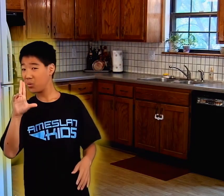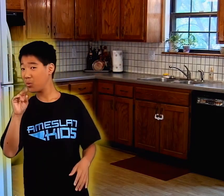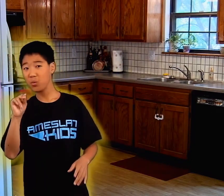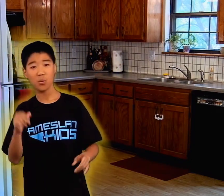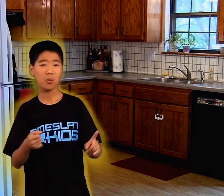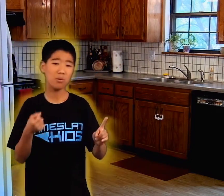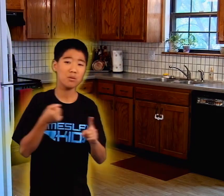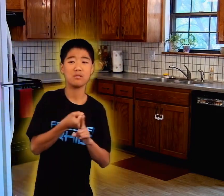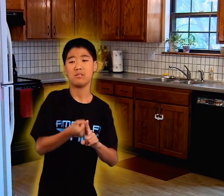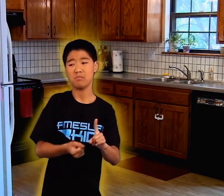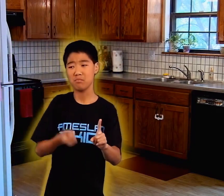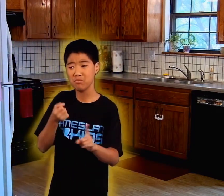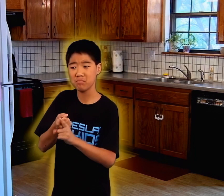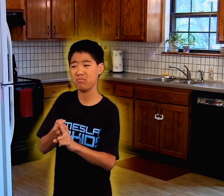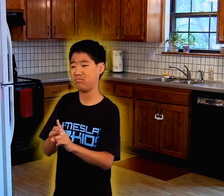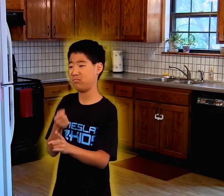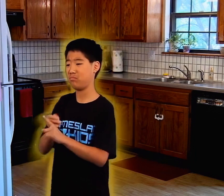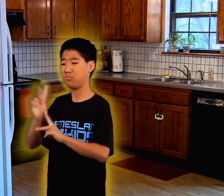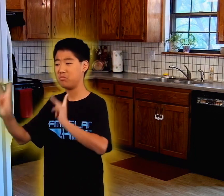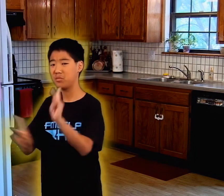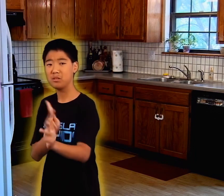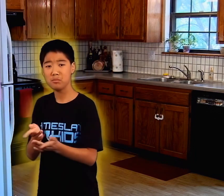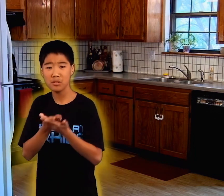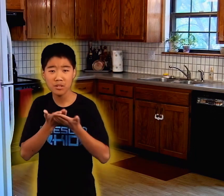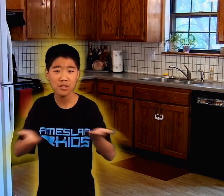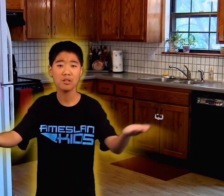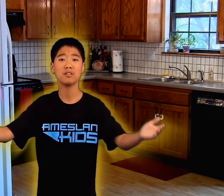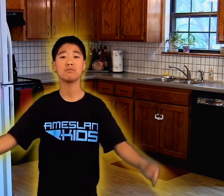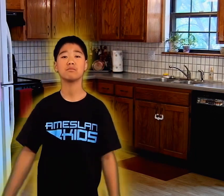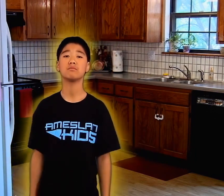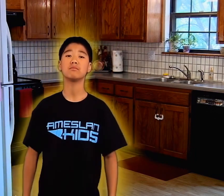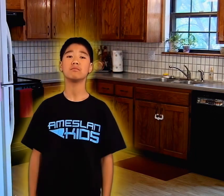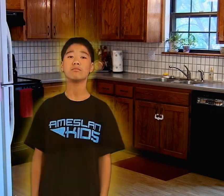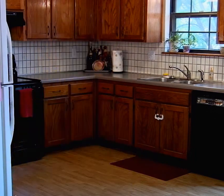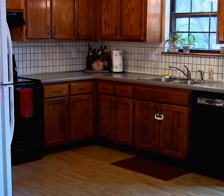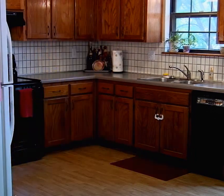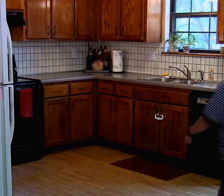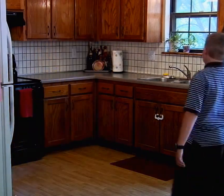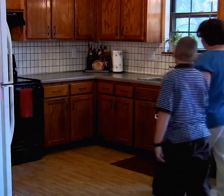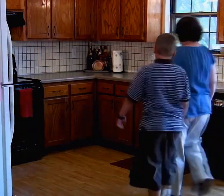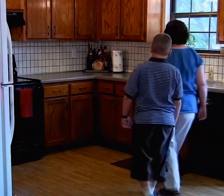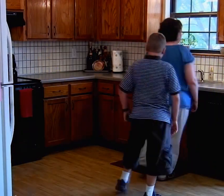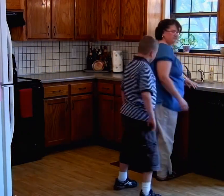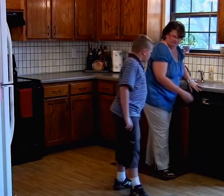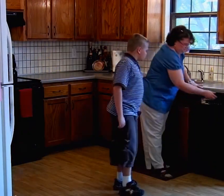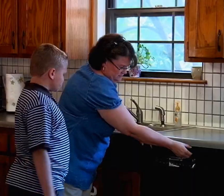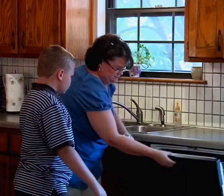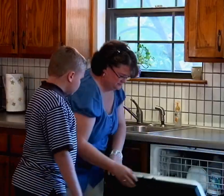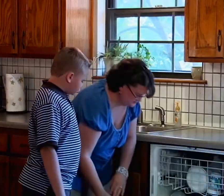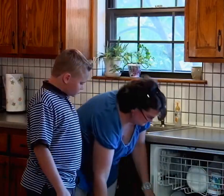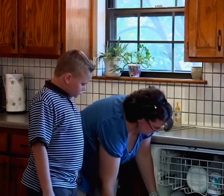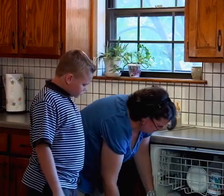EVERY MOVE YOU MAKE AFFECTS MORE THAN JUST YOUR OWN SWEET SELF.